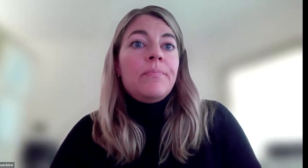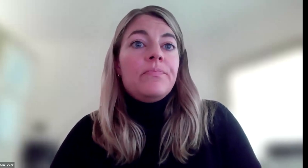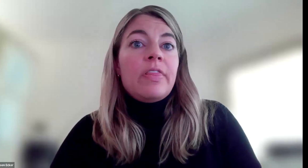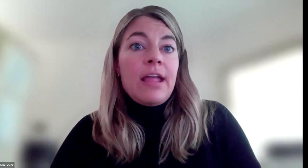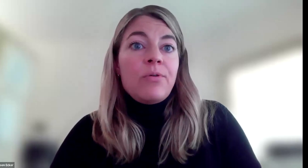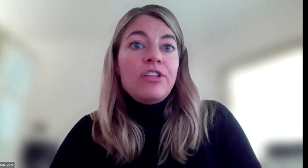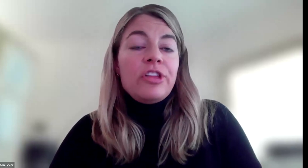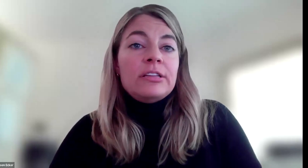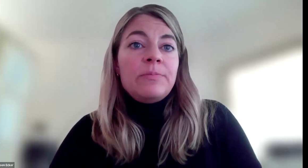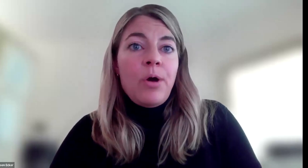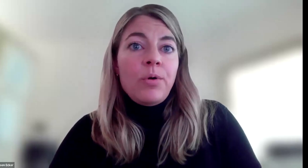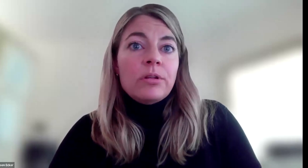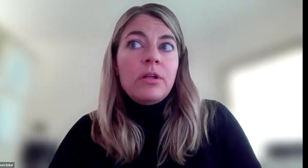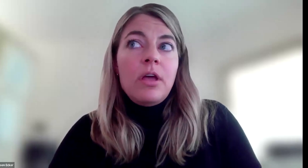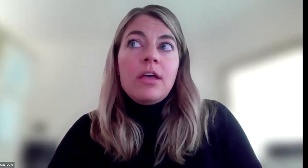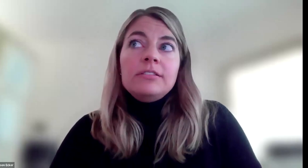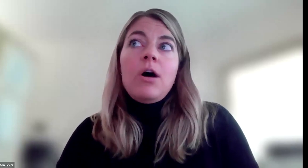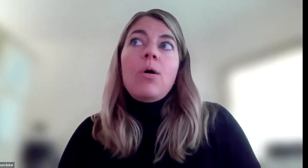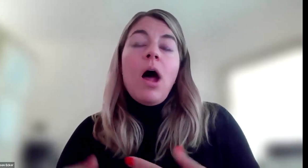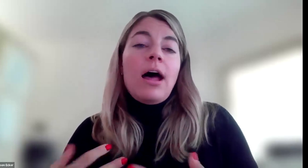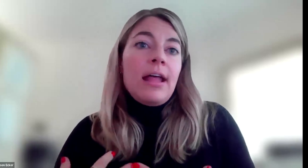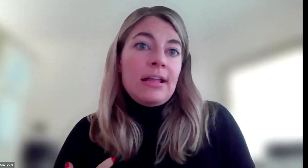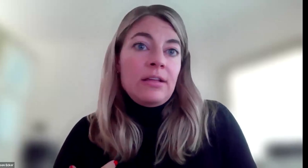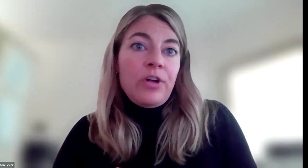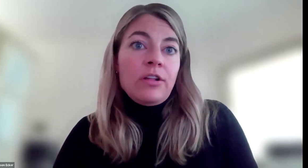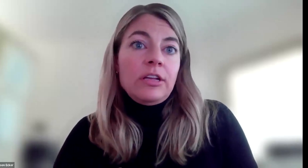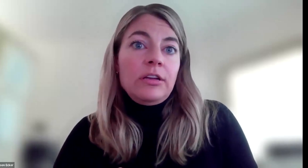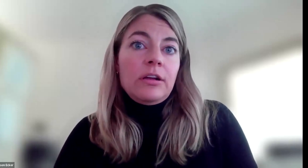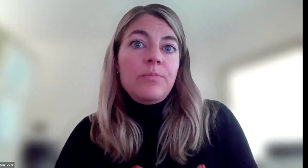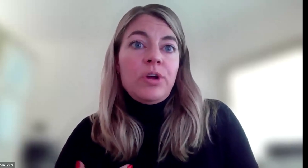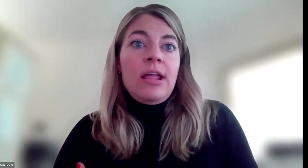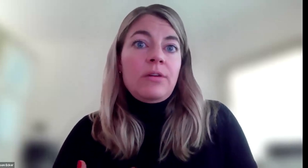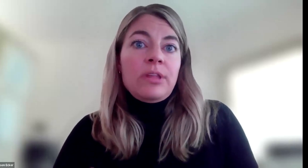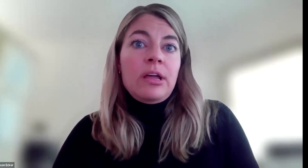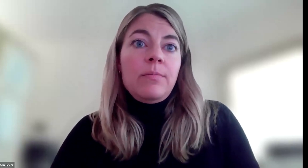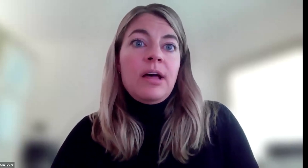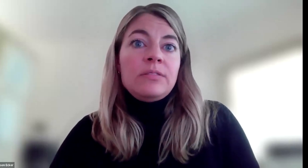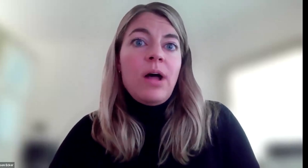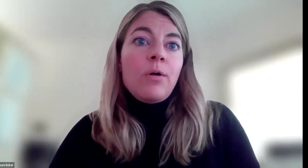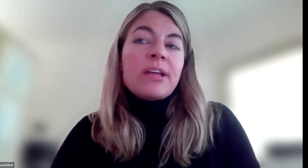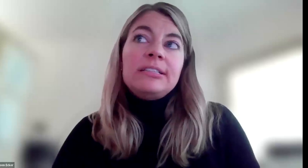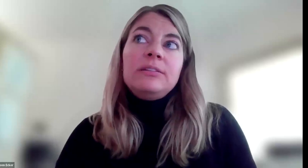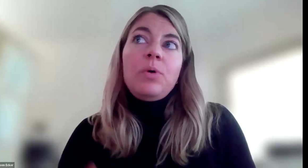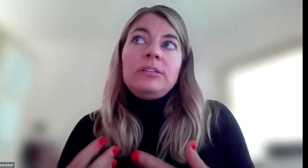So I had difficulty communicating with him as well because he wasn't fluent in